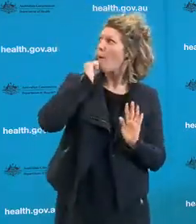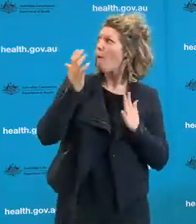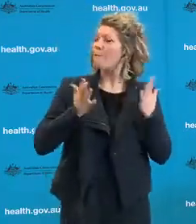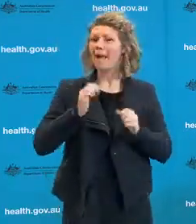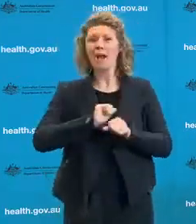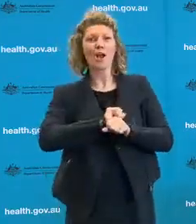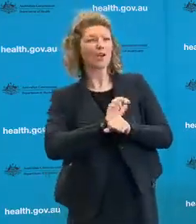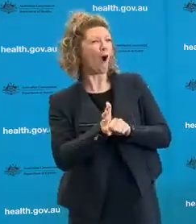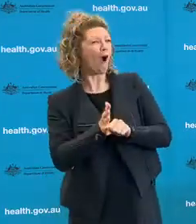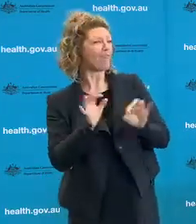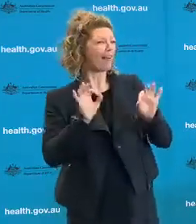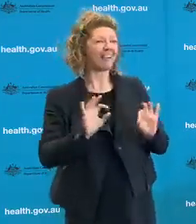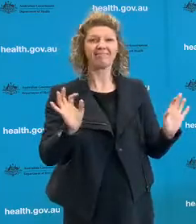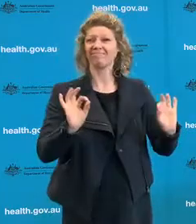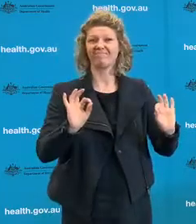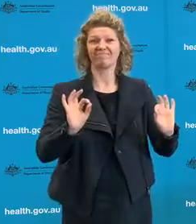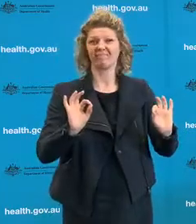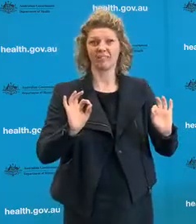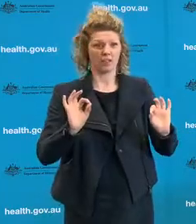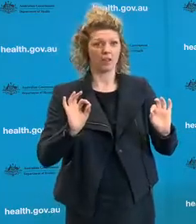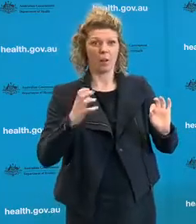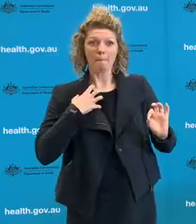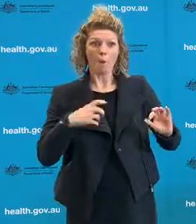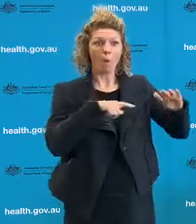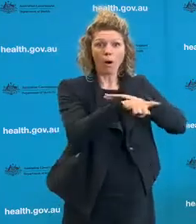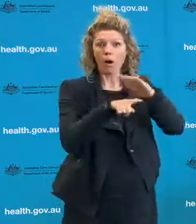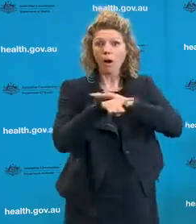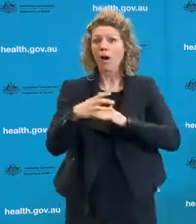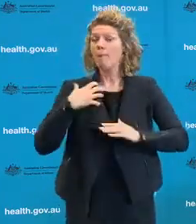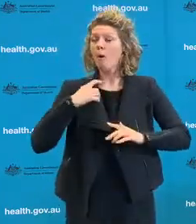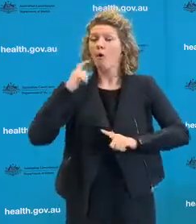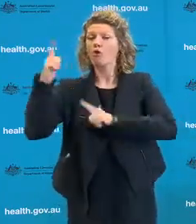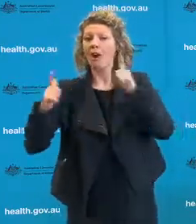risk. And indeed we have seen in the northern hemisphere